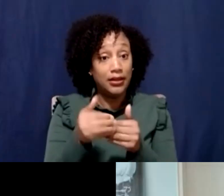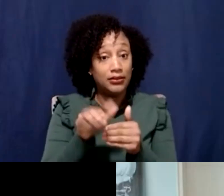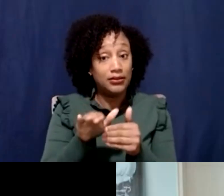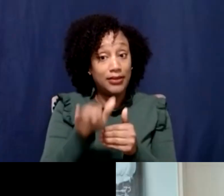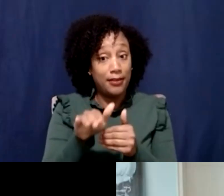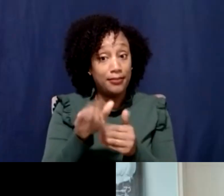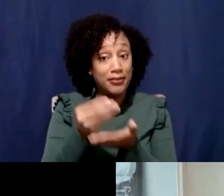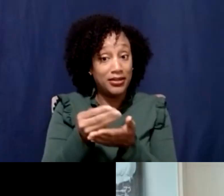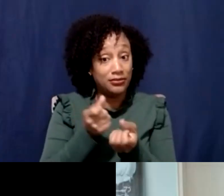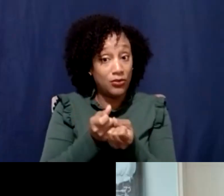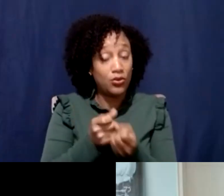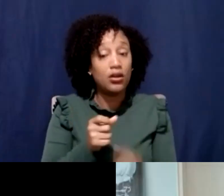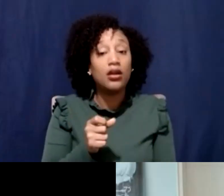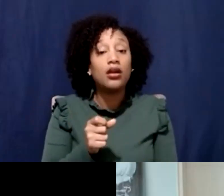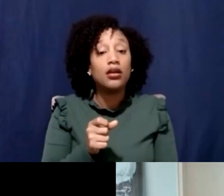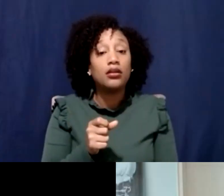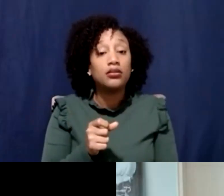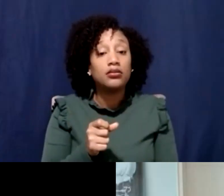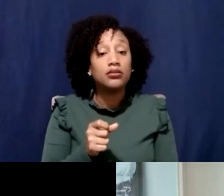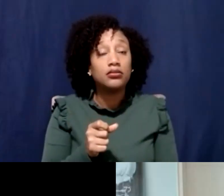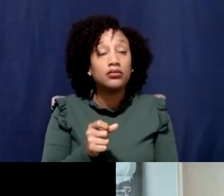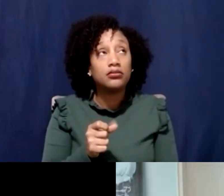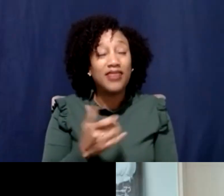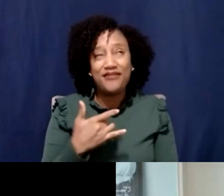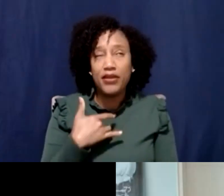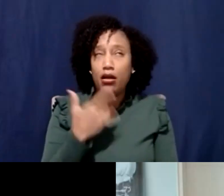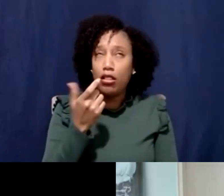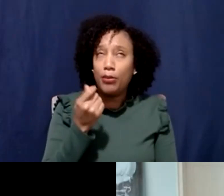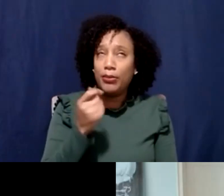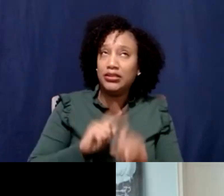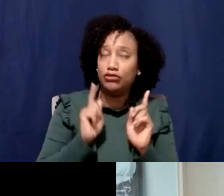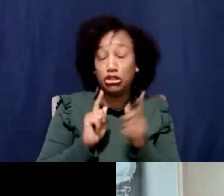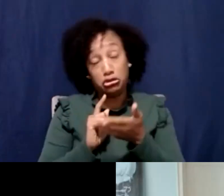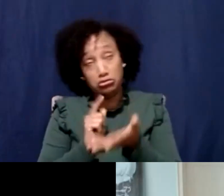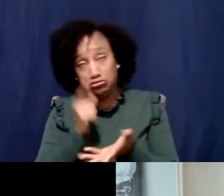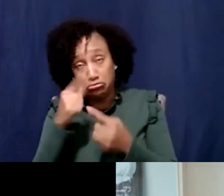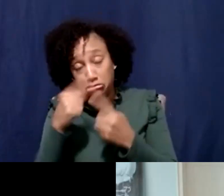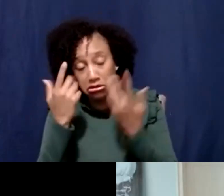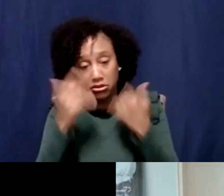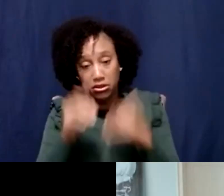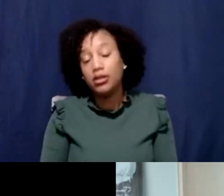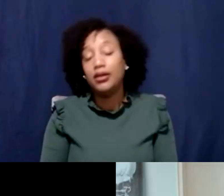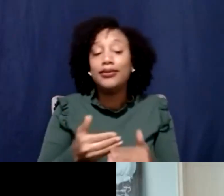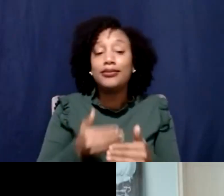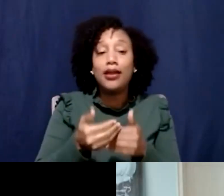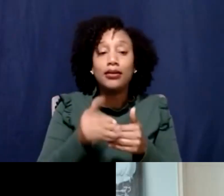there is a, I find this to be a major difference. You may not. The Next Step fund is for artists.